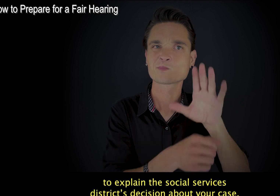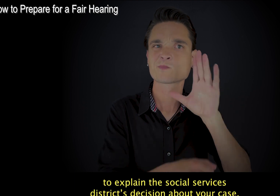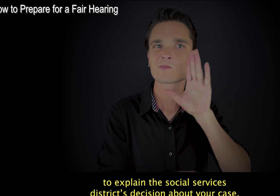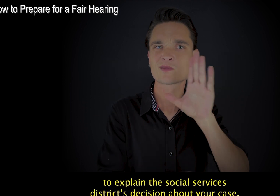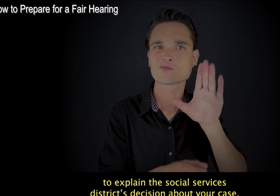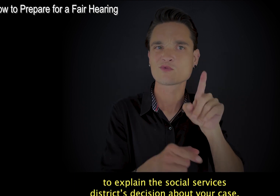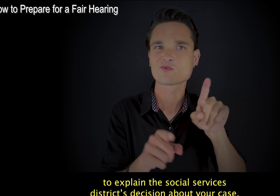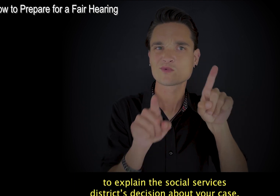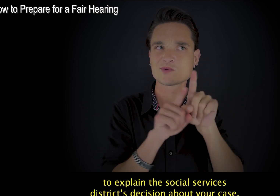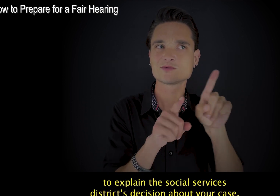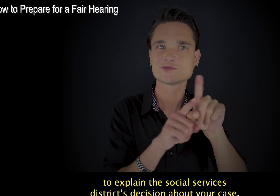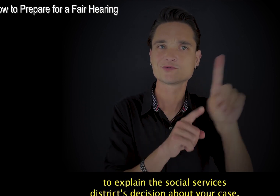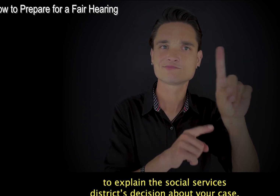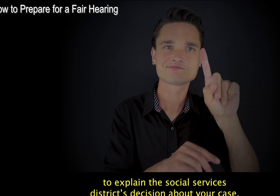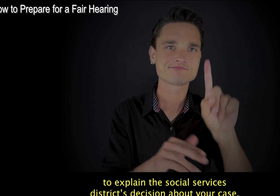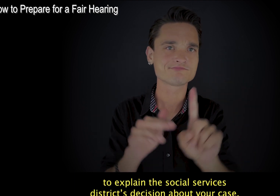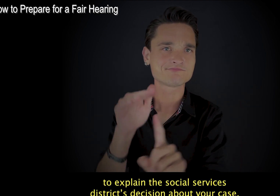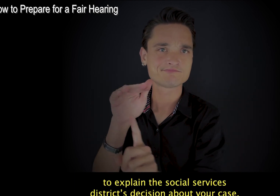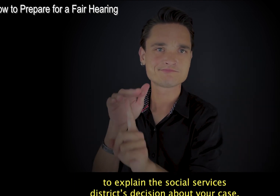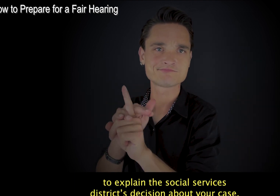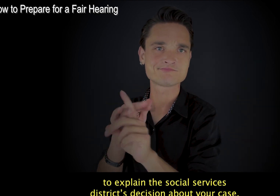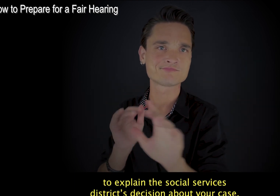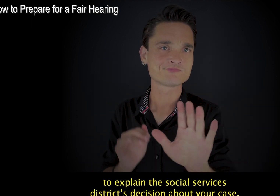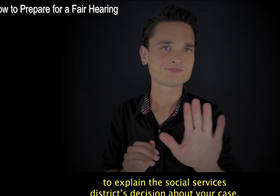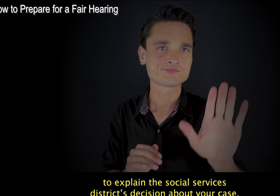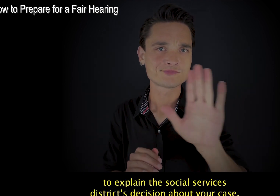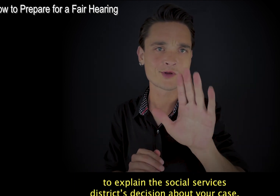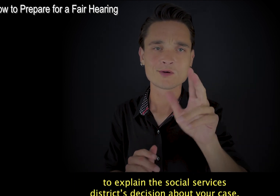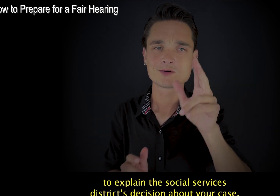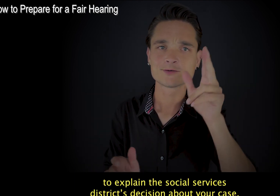to explain the social services district’s decision about your case.